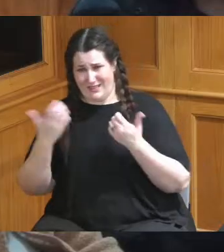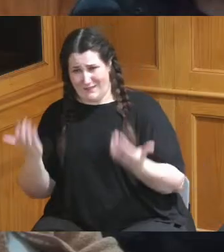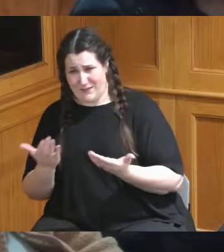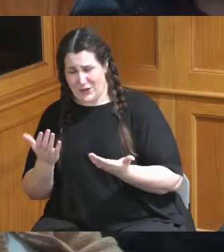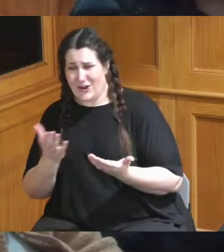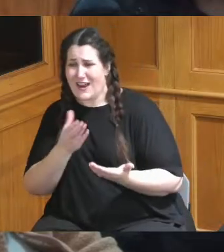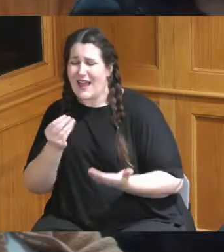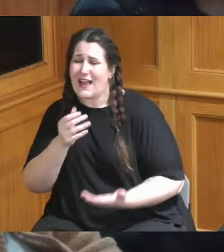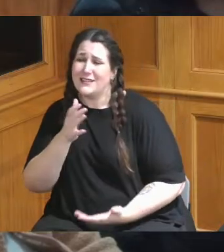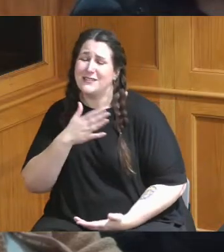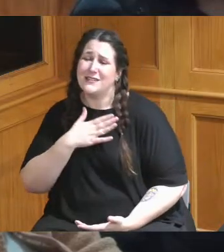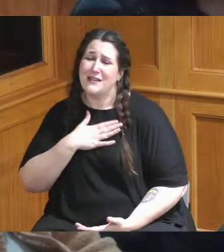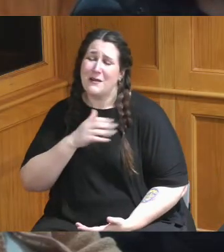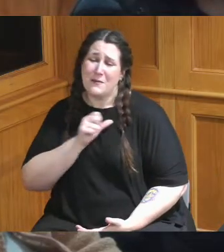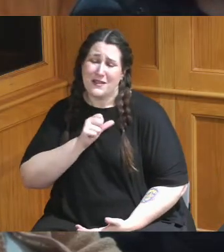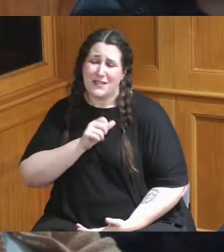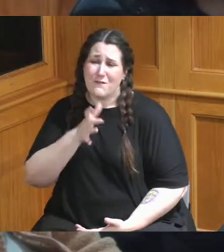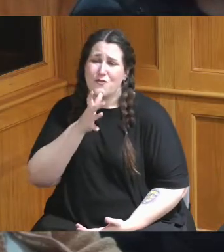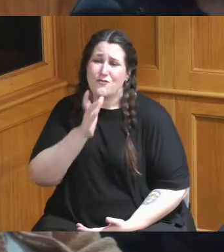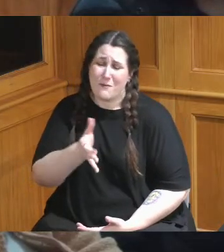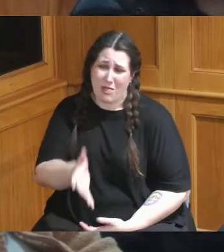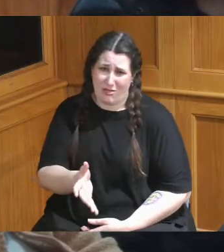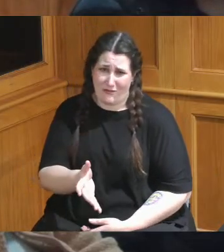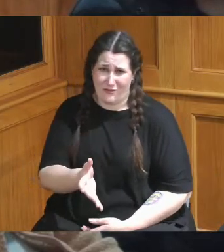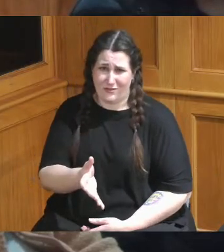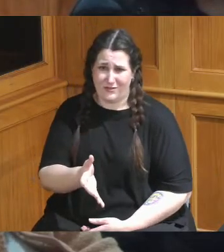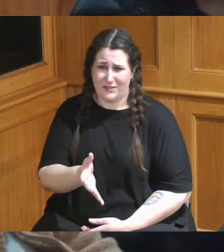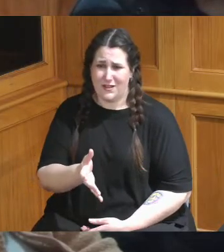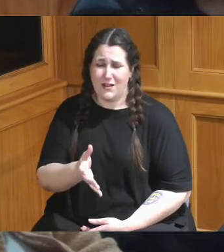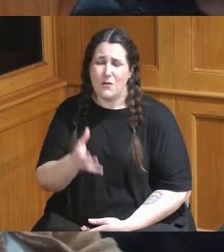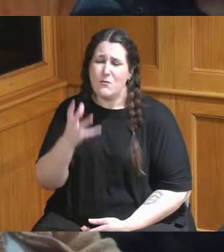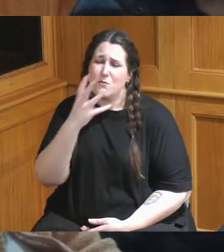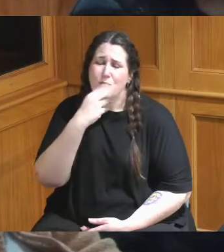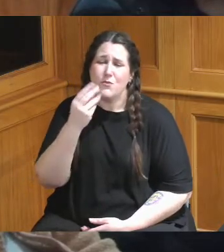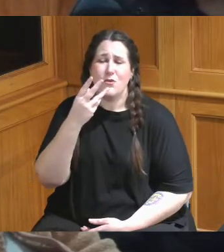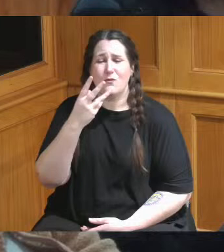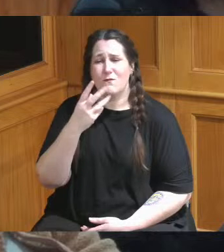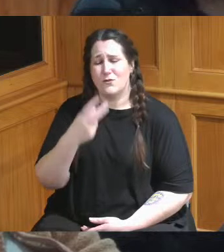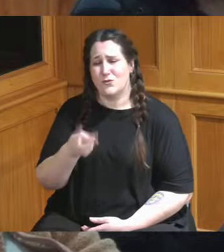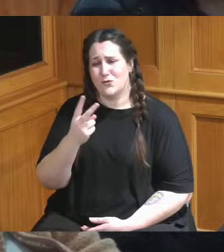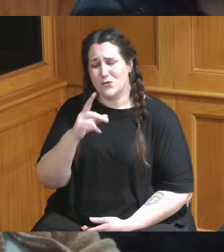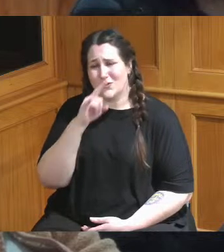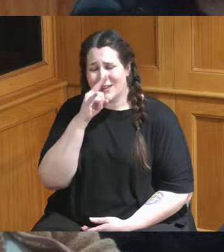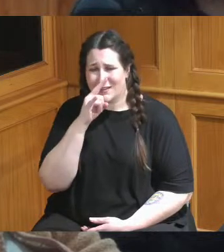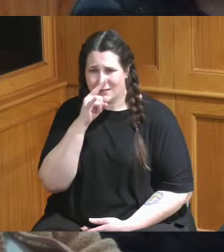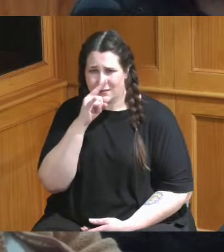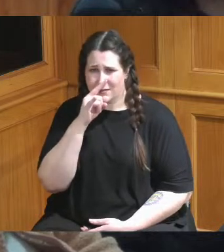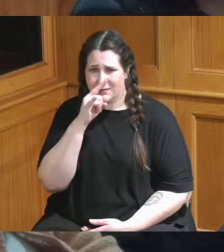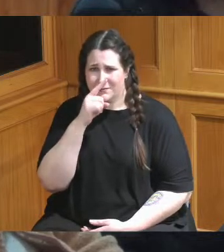of two bright children who deserves a safe and healthy future. As someone who works with students